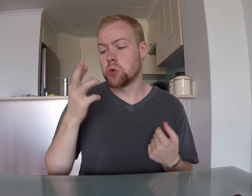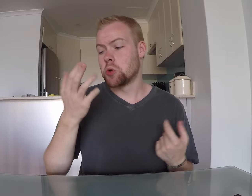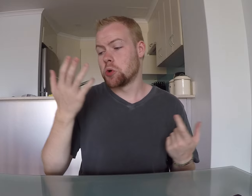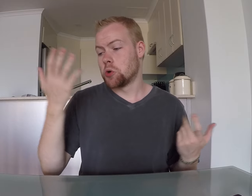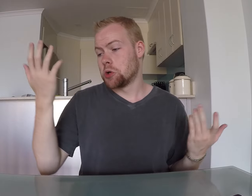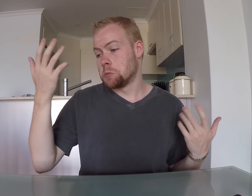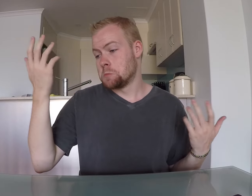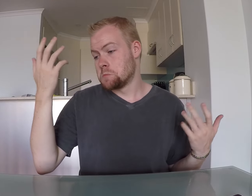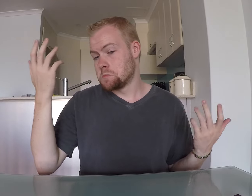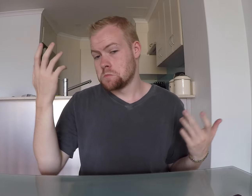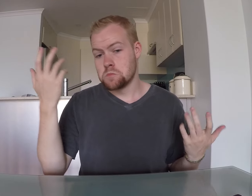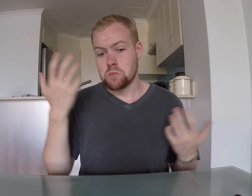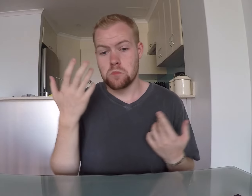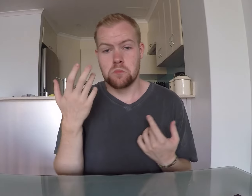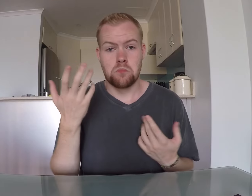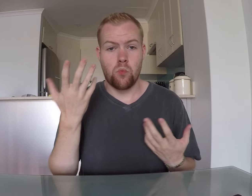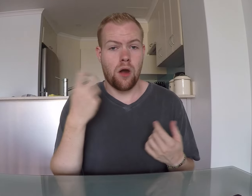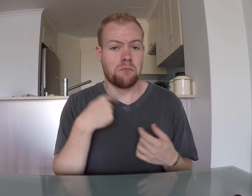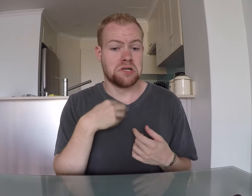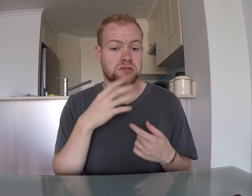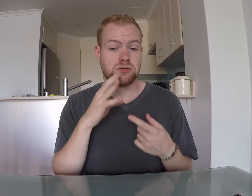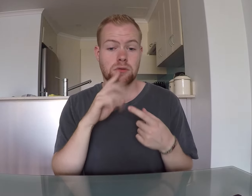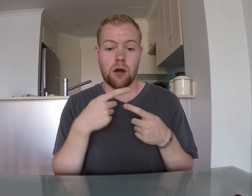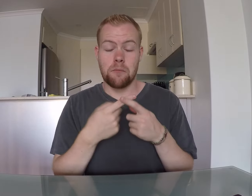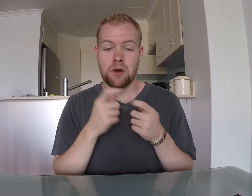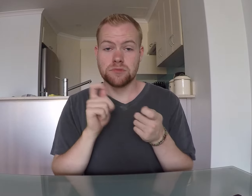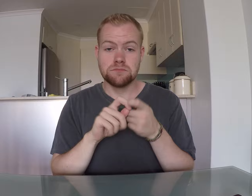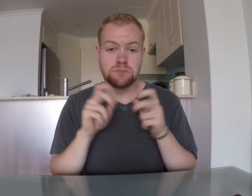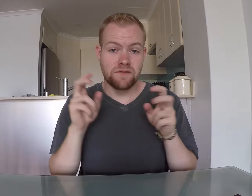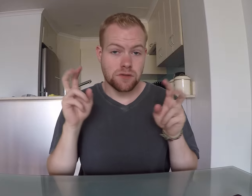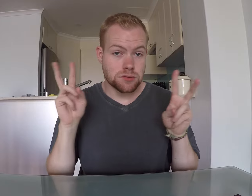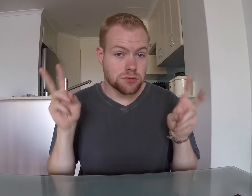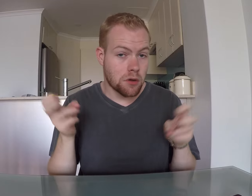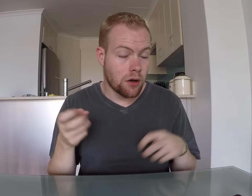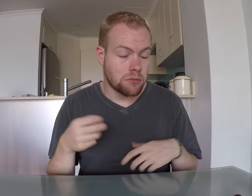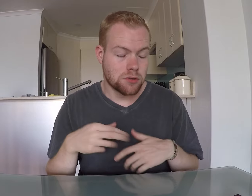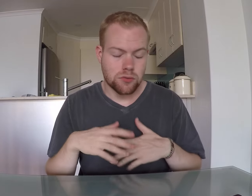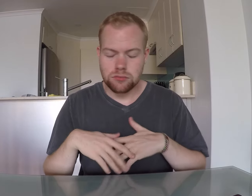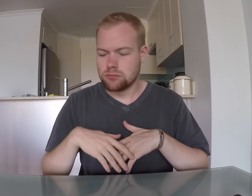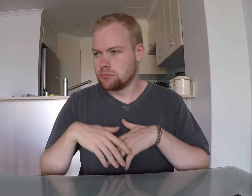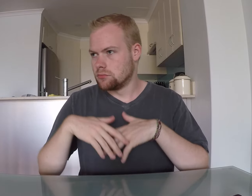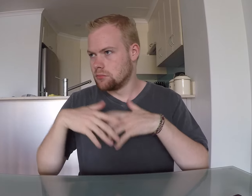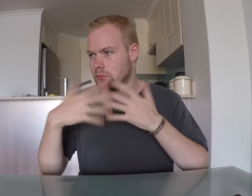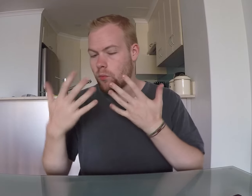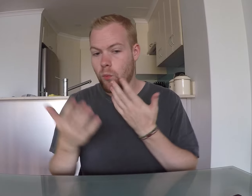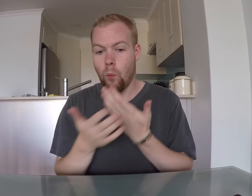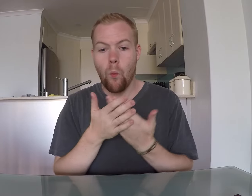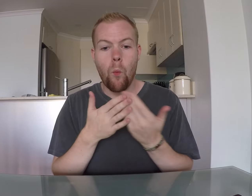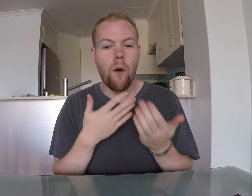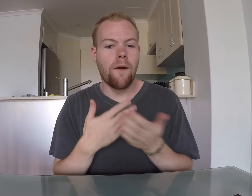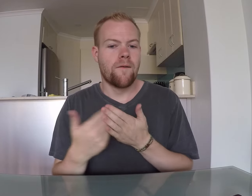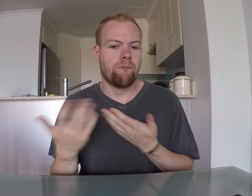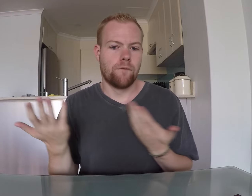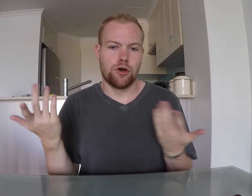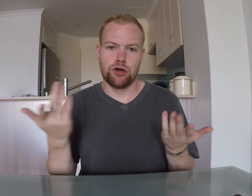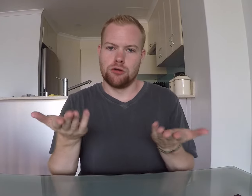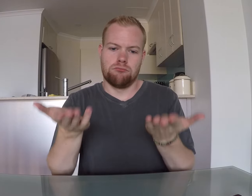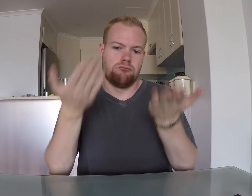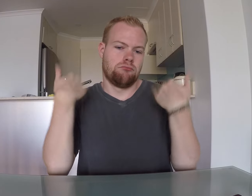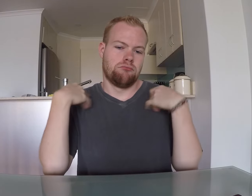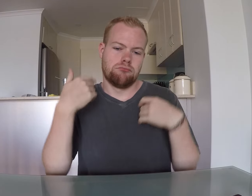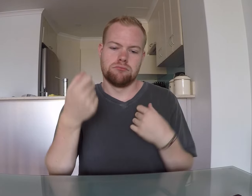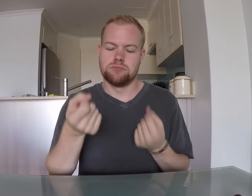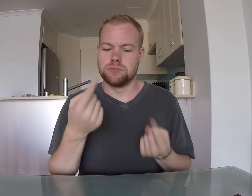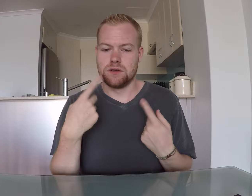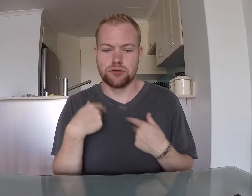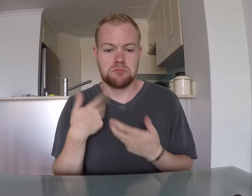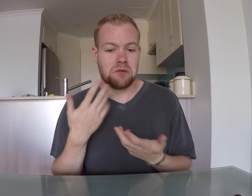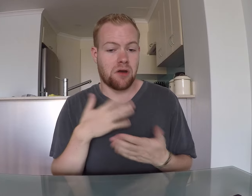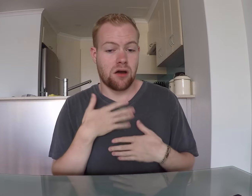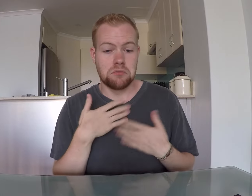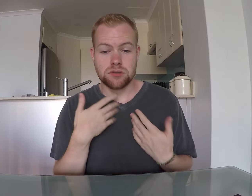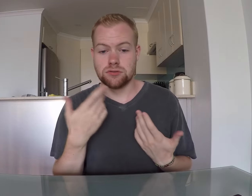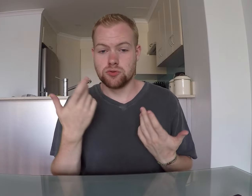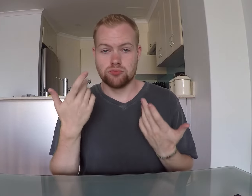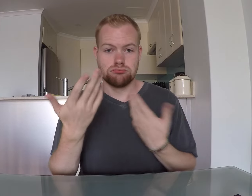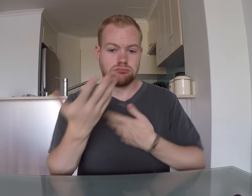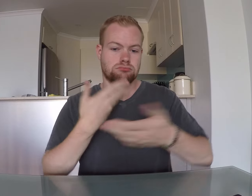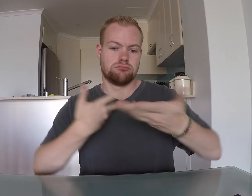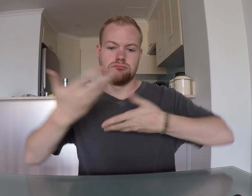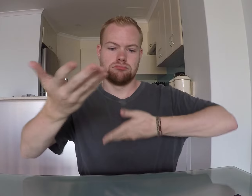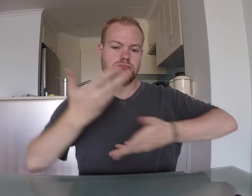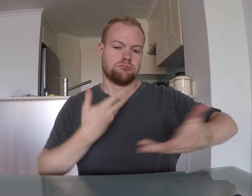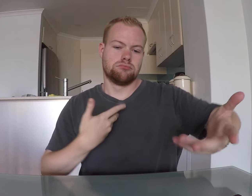or want me to talk about a certain topic, whatever, please send to me! I'm happy to interact with you!